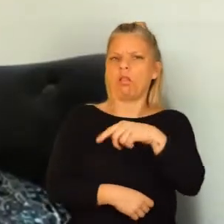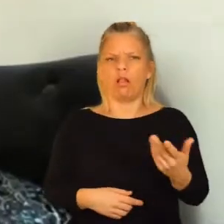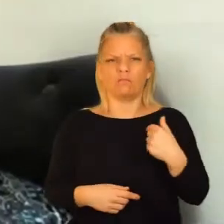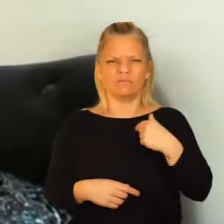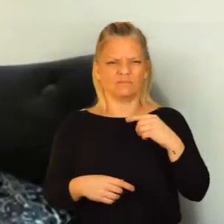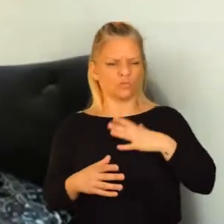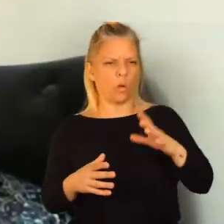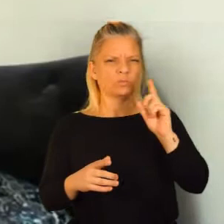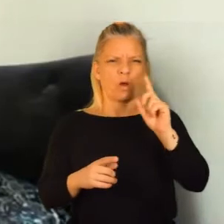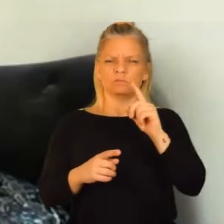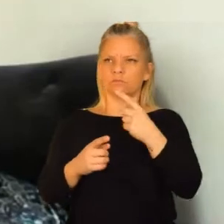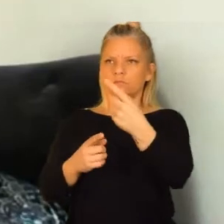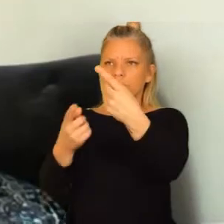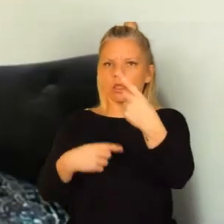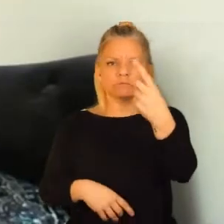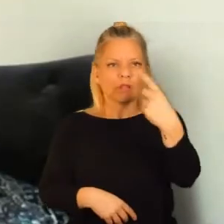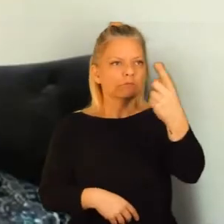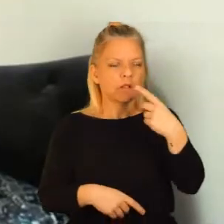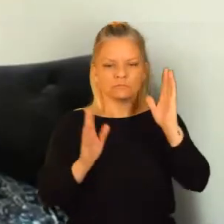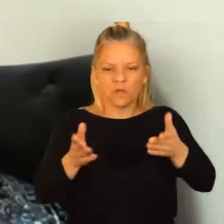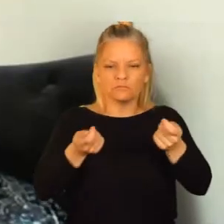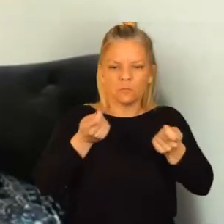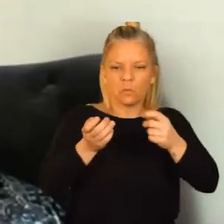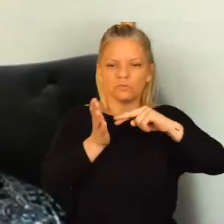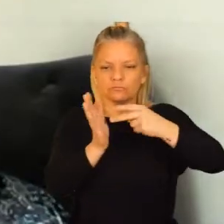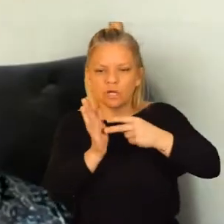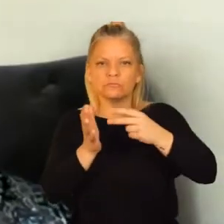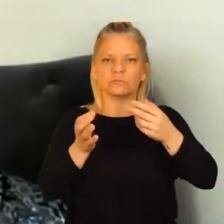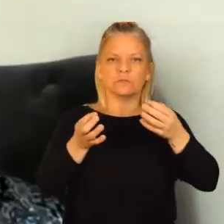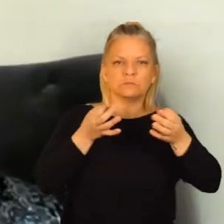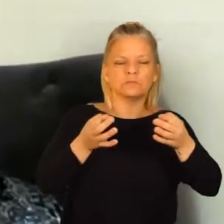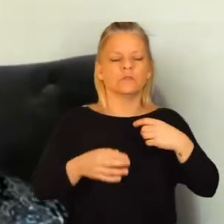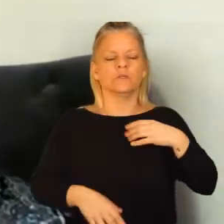I was discharged and then went eventually years later to a hearing voices group.